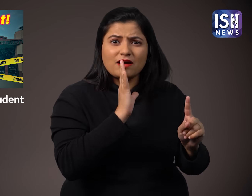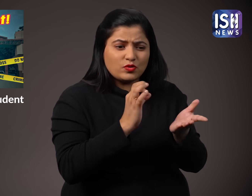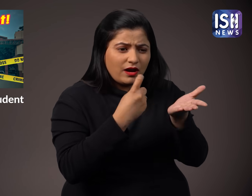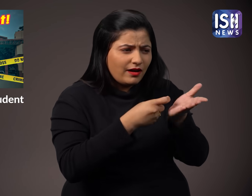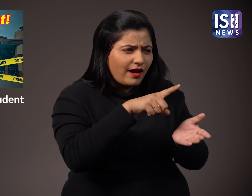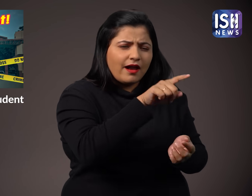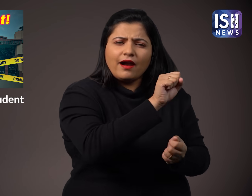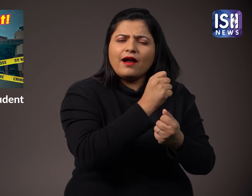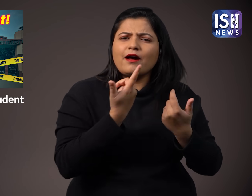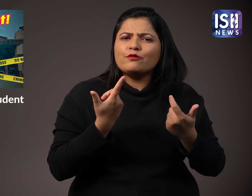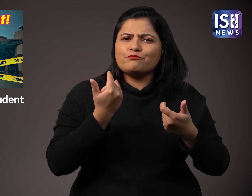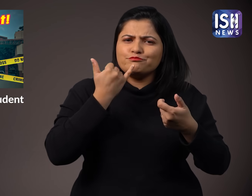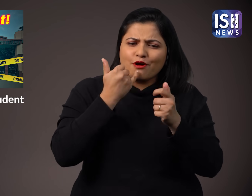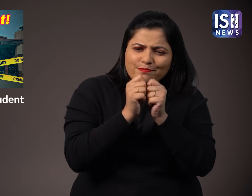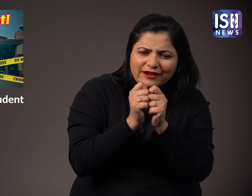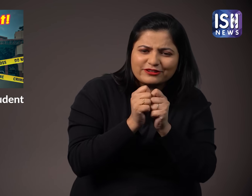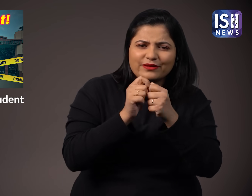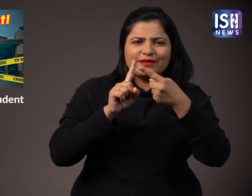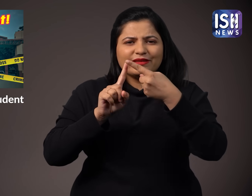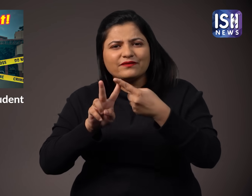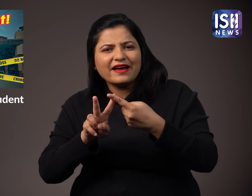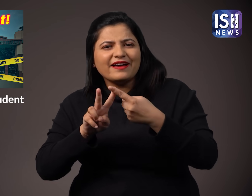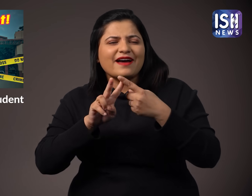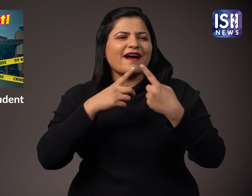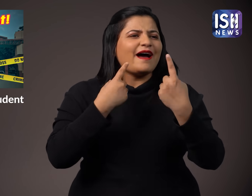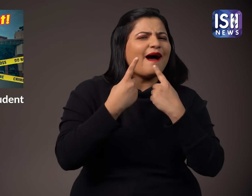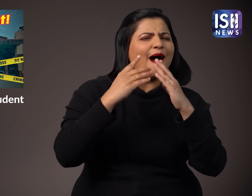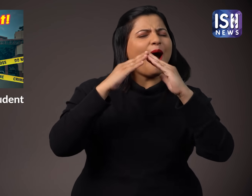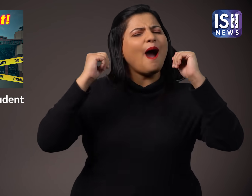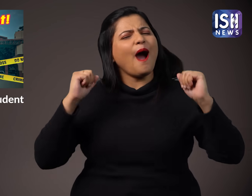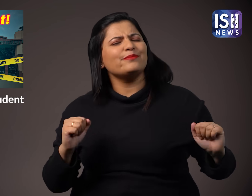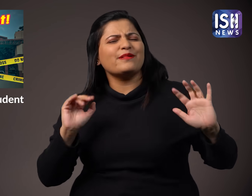He only used his phone, watched TV and stayed in the house.